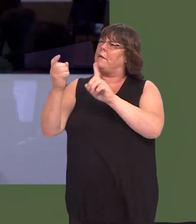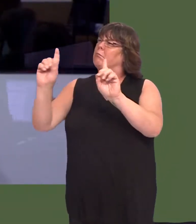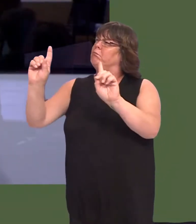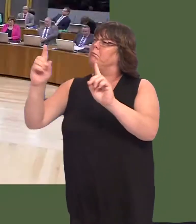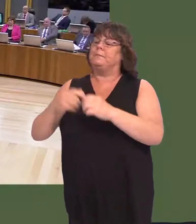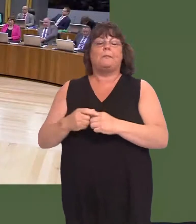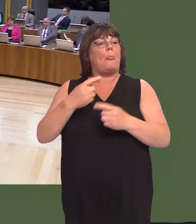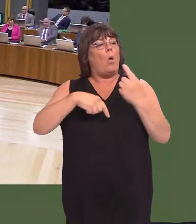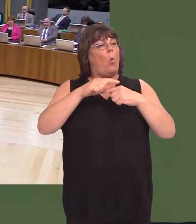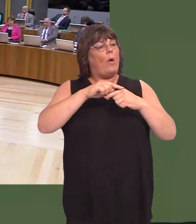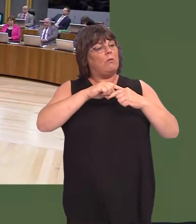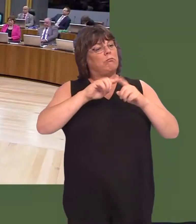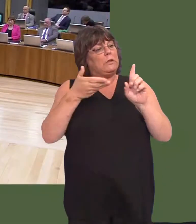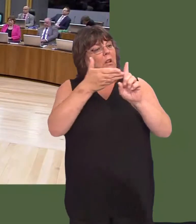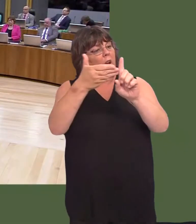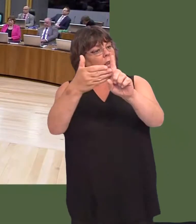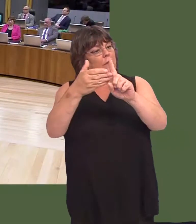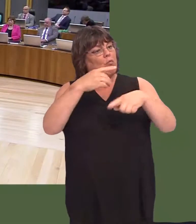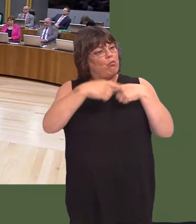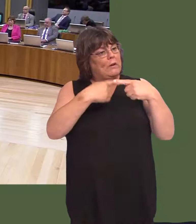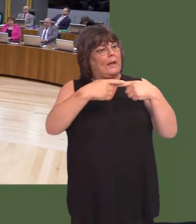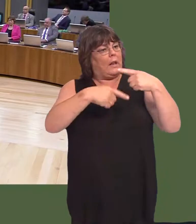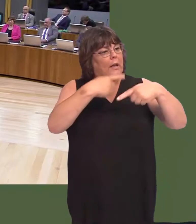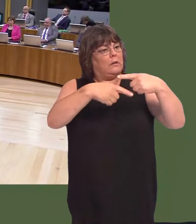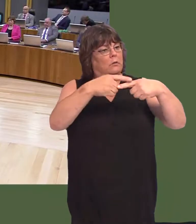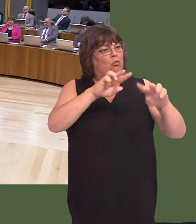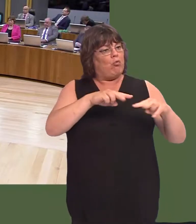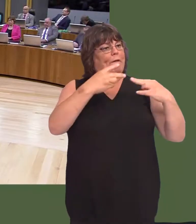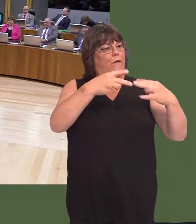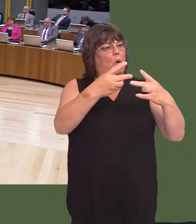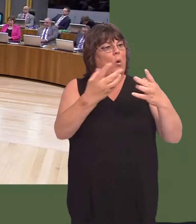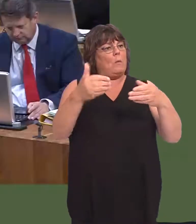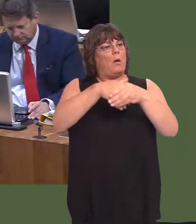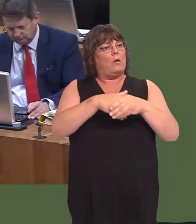OAQ(5)0663(FM) Carwyn Jones: Well, weíll review recycling targets as part of the ongoing review of the Wales waste strategy.